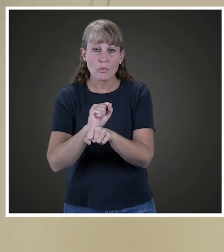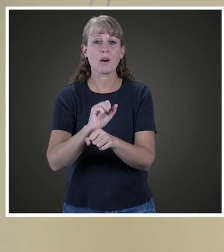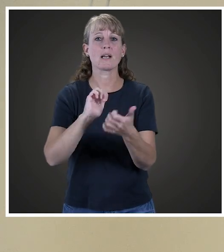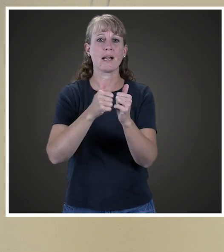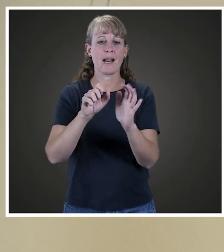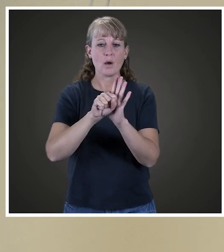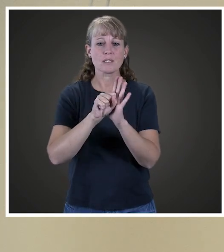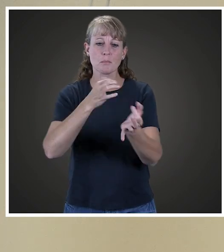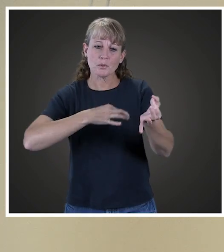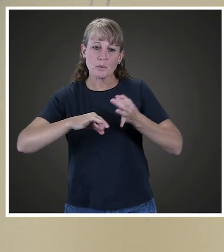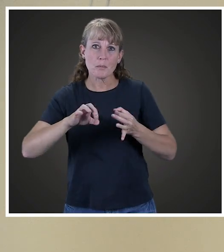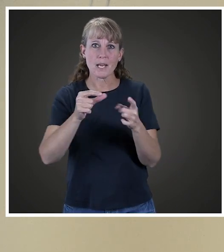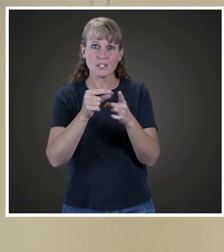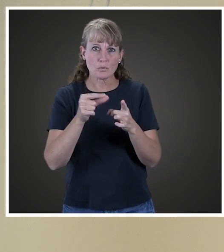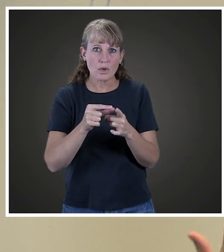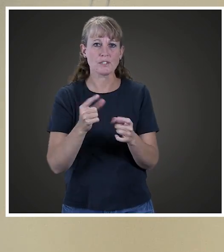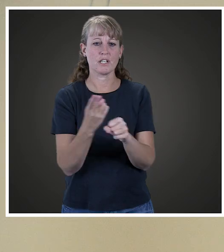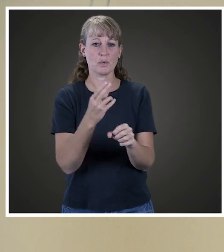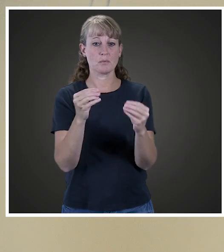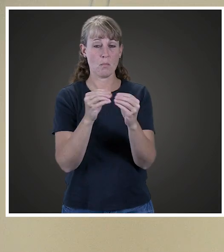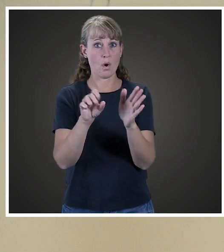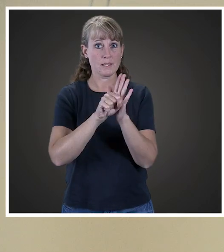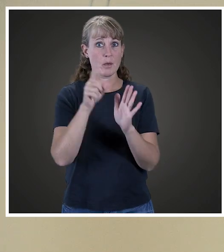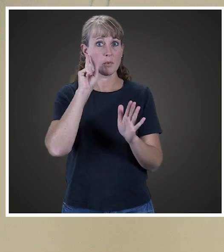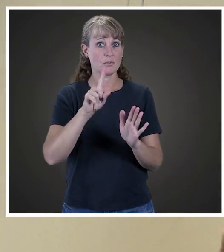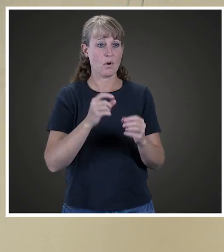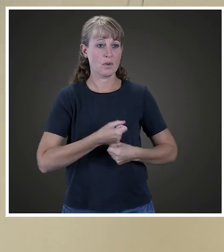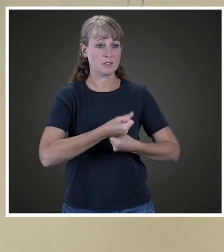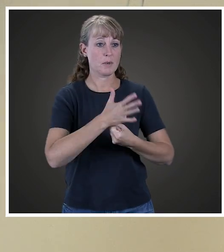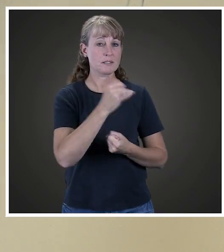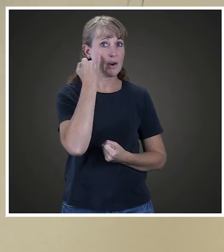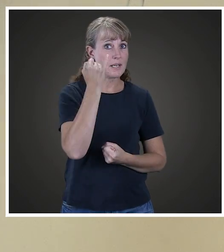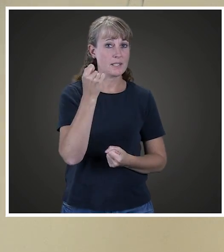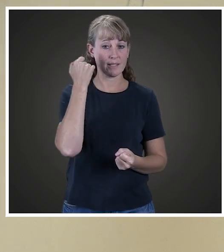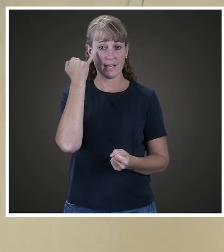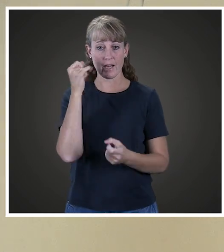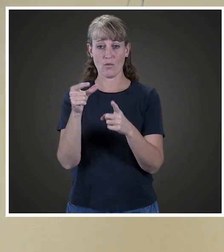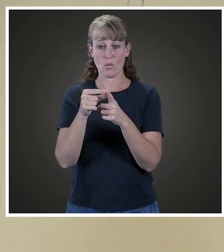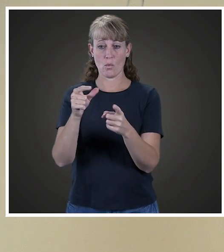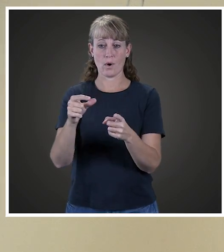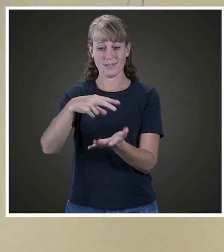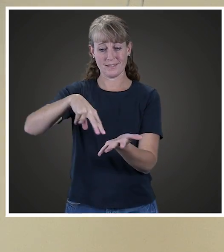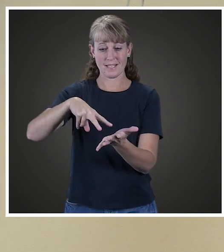and people put these symbols together over and over and over again to share ideas If the symbol (written, spoken, signed, danced) didn't exist